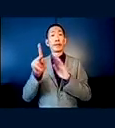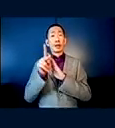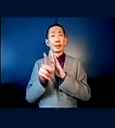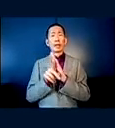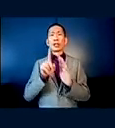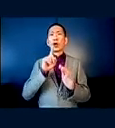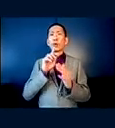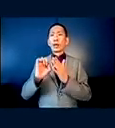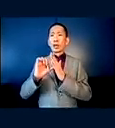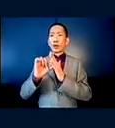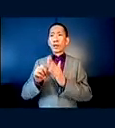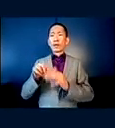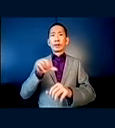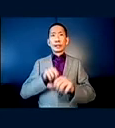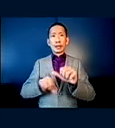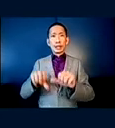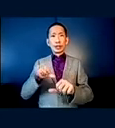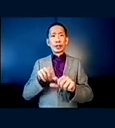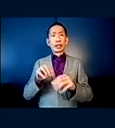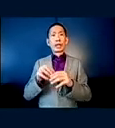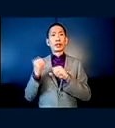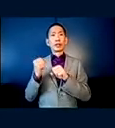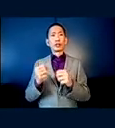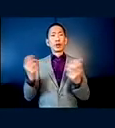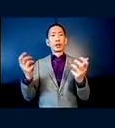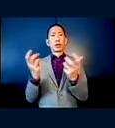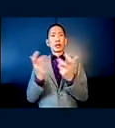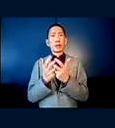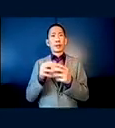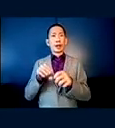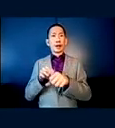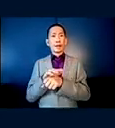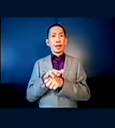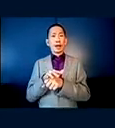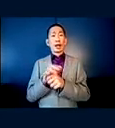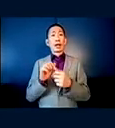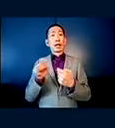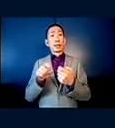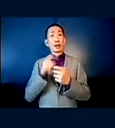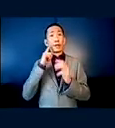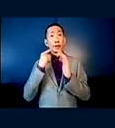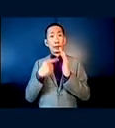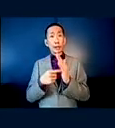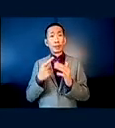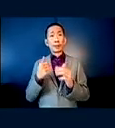GOSSIP, AND SMS TOGETHER. DIFFERENT POLICY REINFORCE EACH OVER, STRONG COMPLEMENTARY